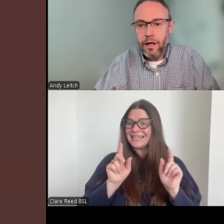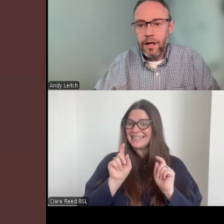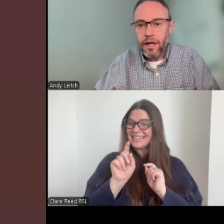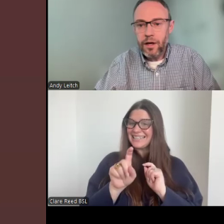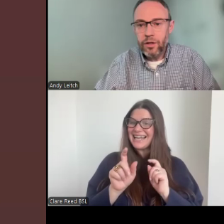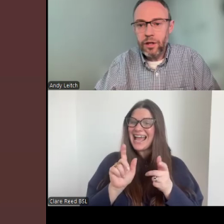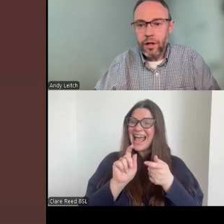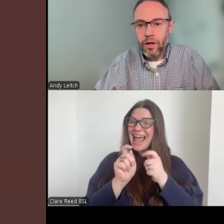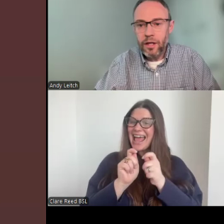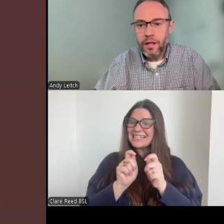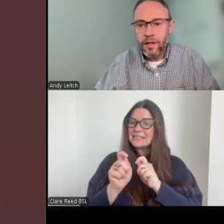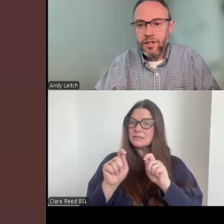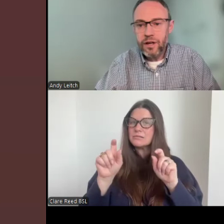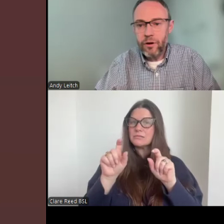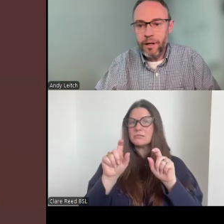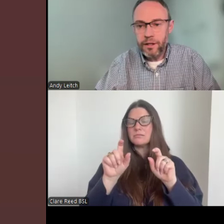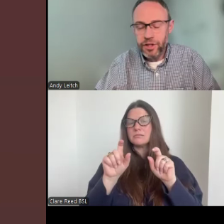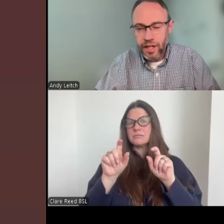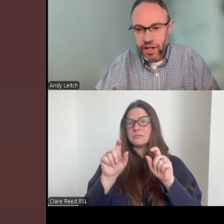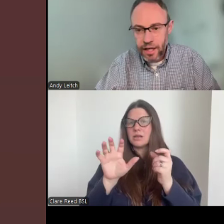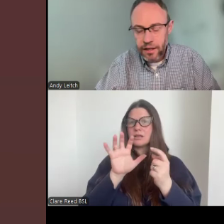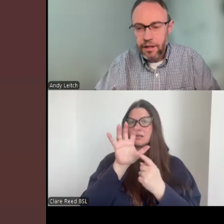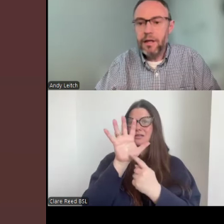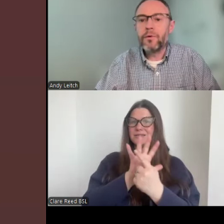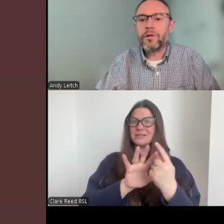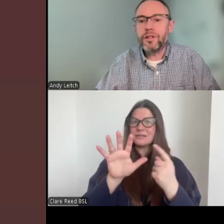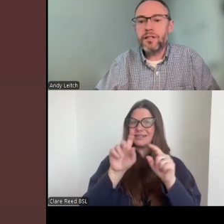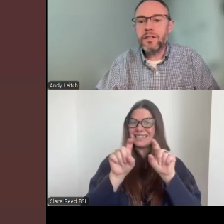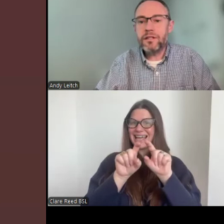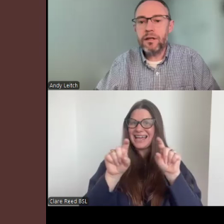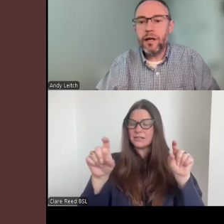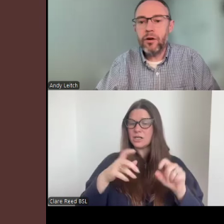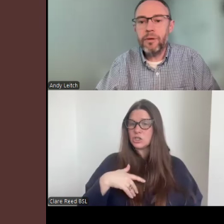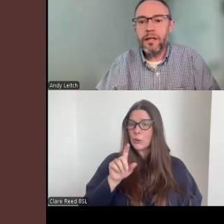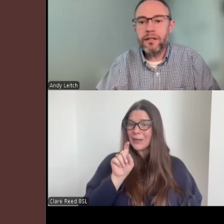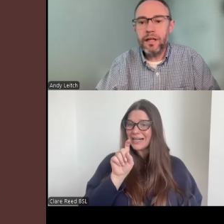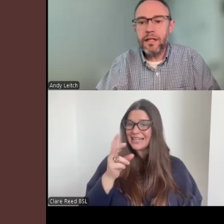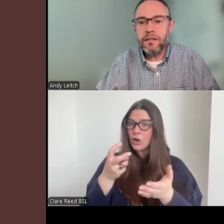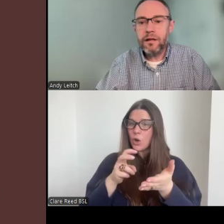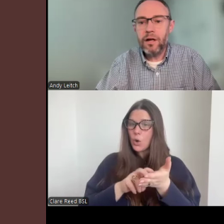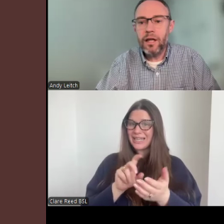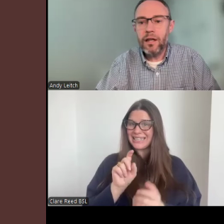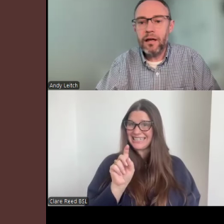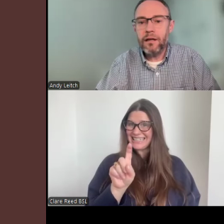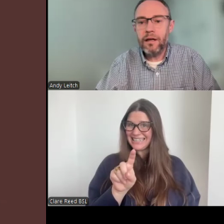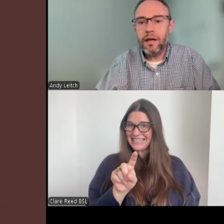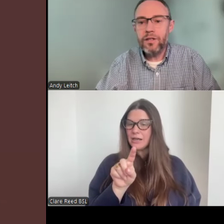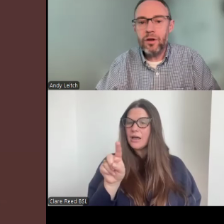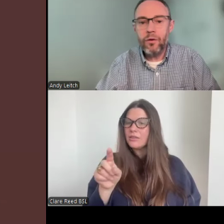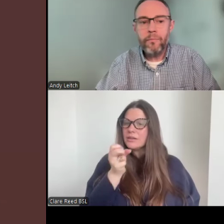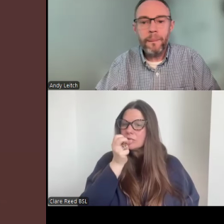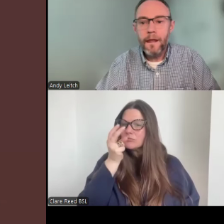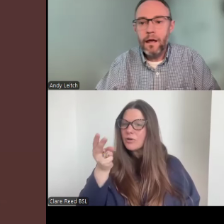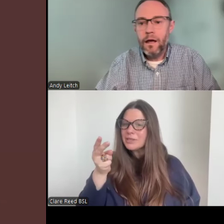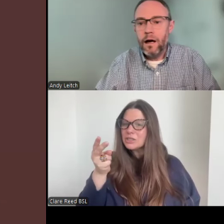I'm going to click on the login, and you can see I've got my little trashcan, which is a consistent icon meaning delete. I'll click that and It's gone.